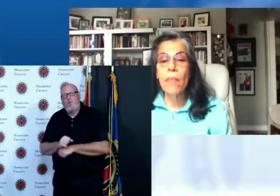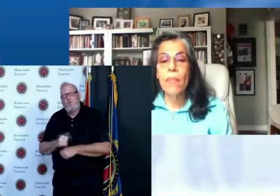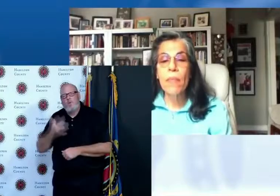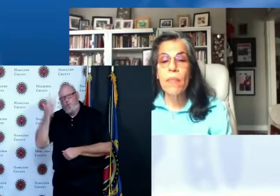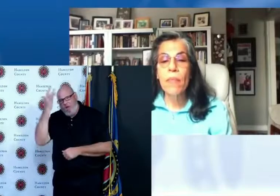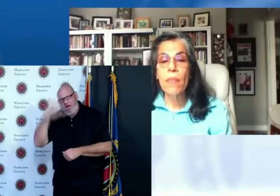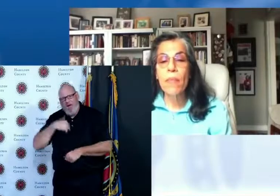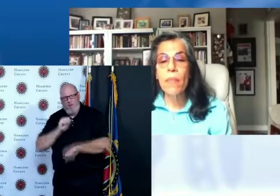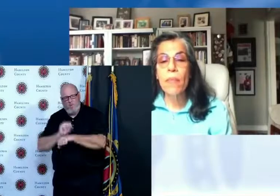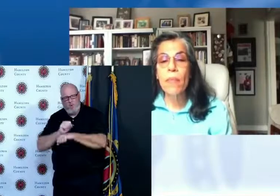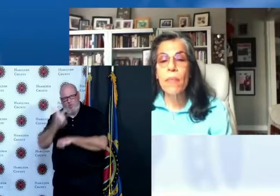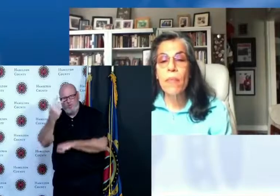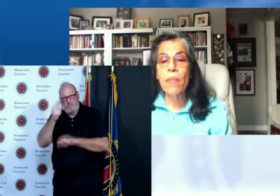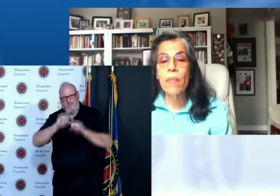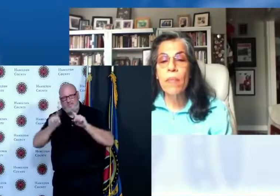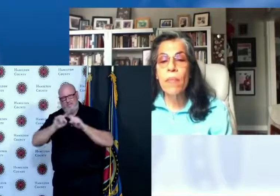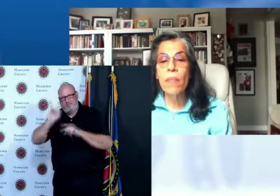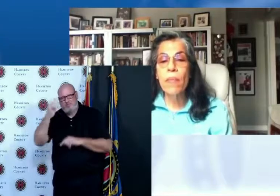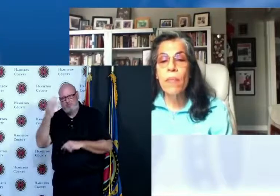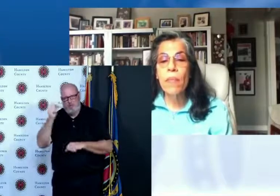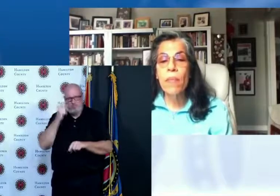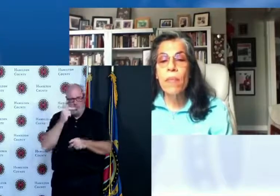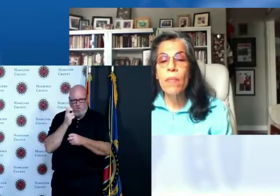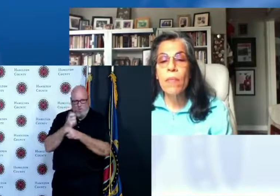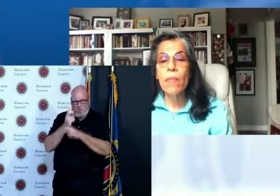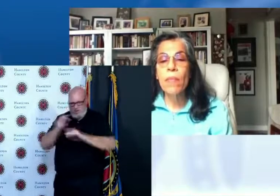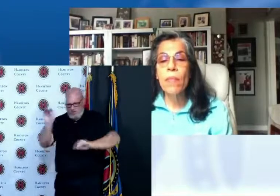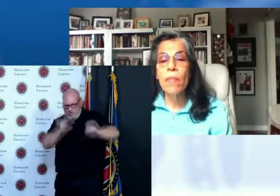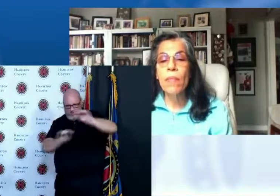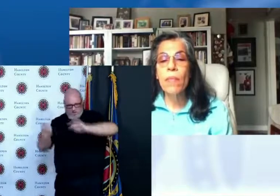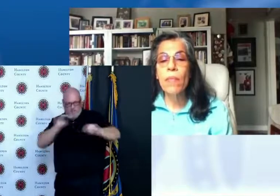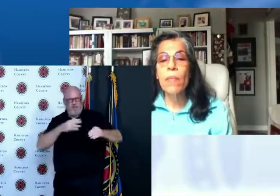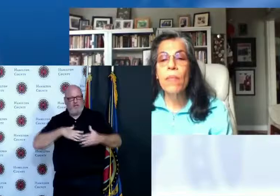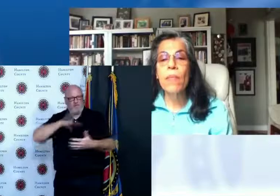that we are making every opportunity to make vaccine available for folks where they're at